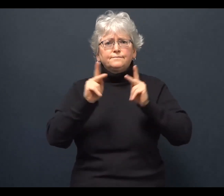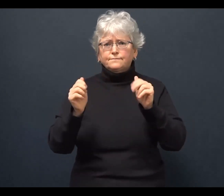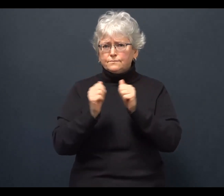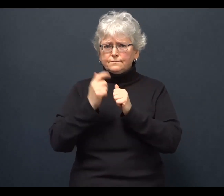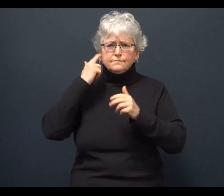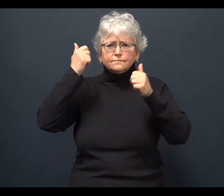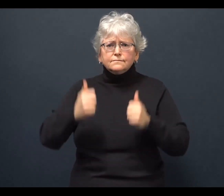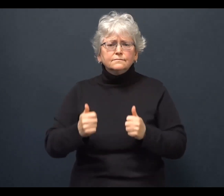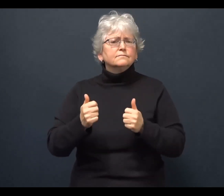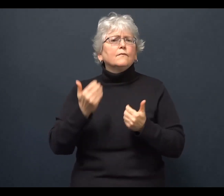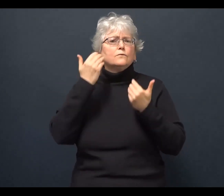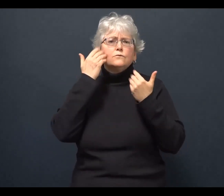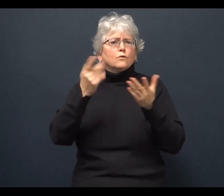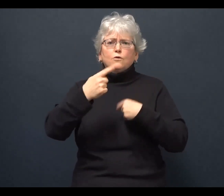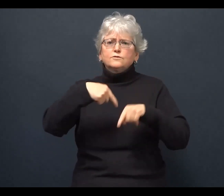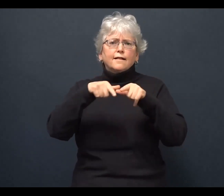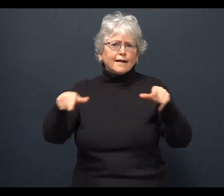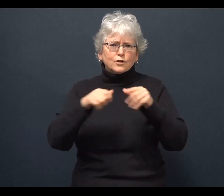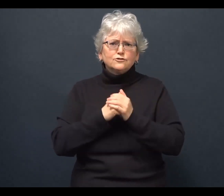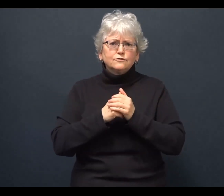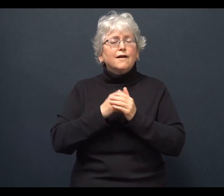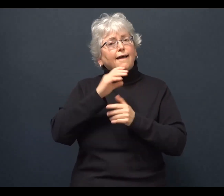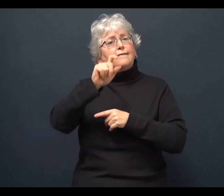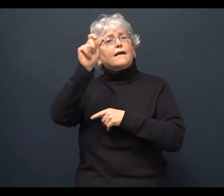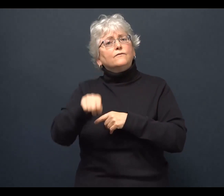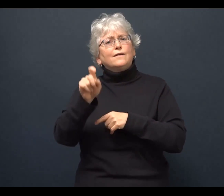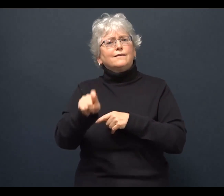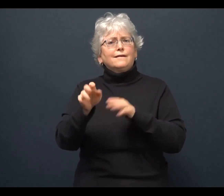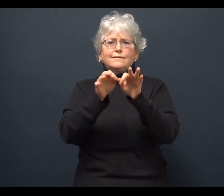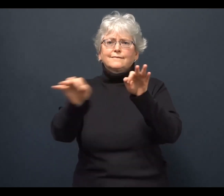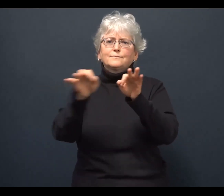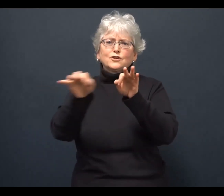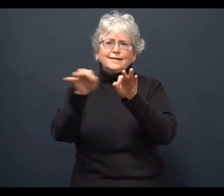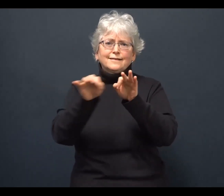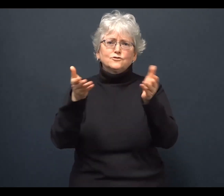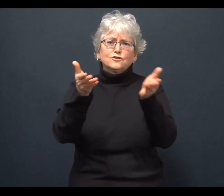majority of people with hearing loss do not know sign language and therefore need caption